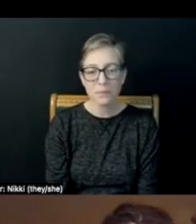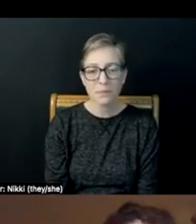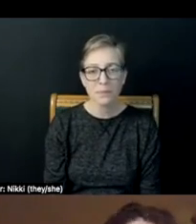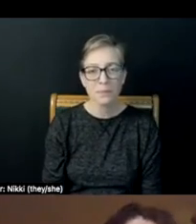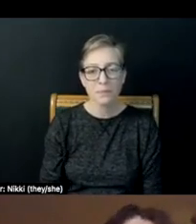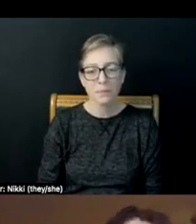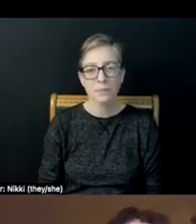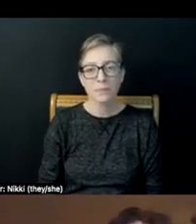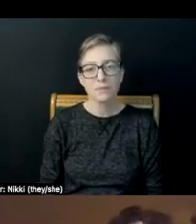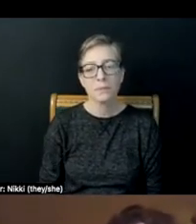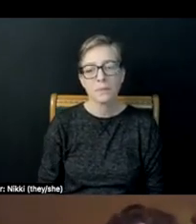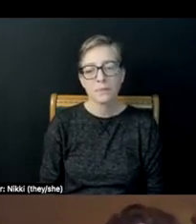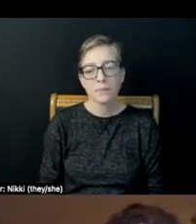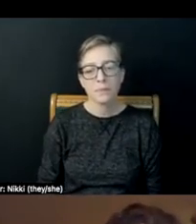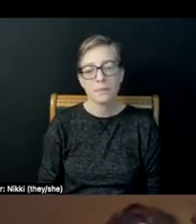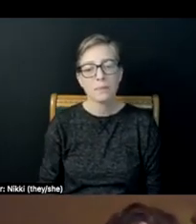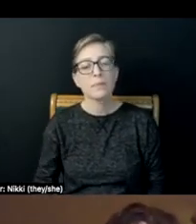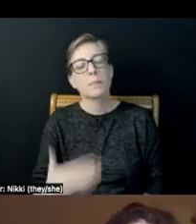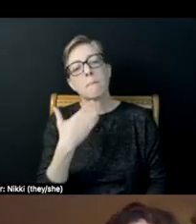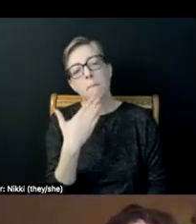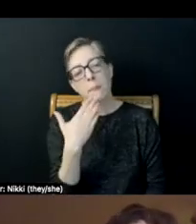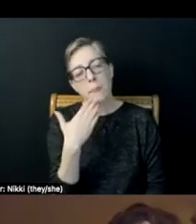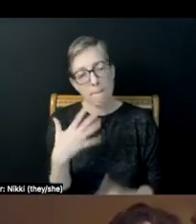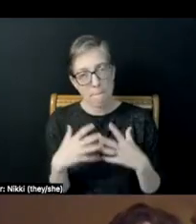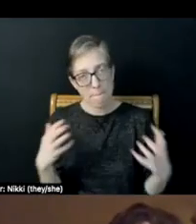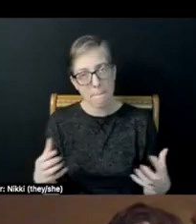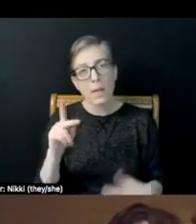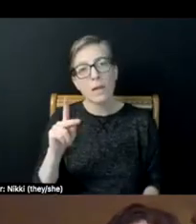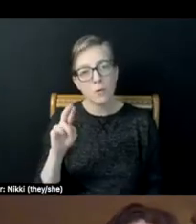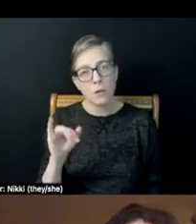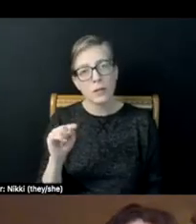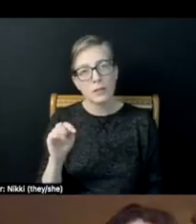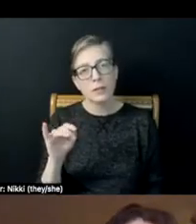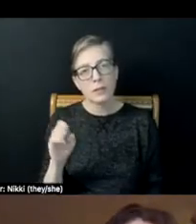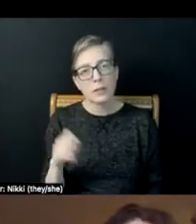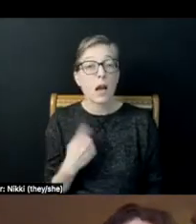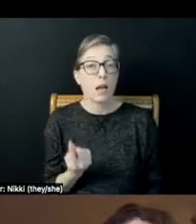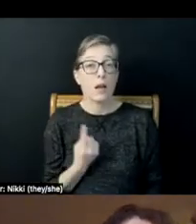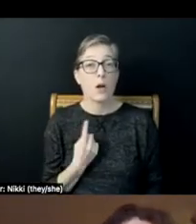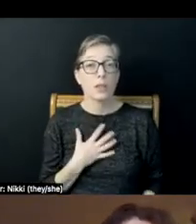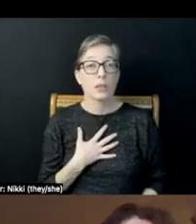I always tear up when I hear your story and today is no different.